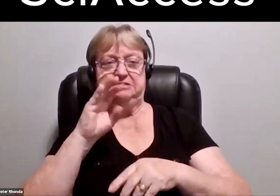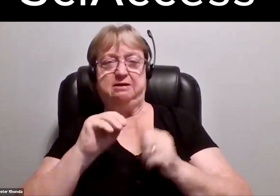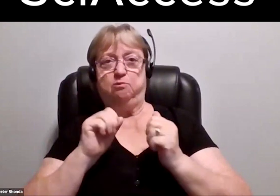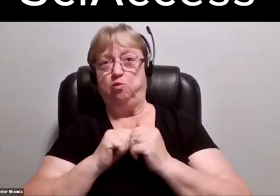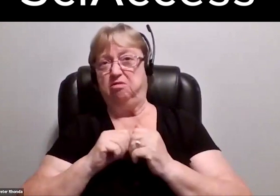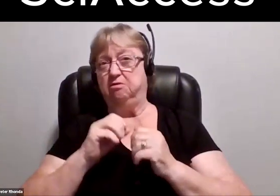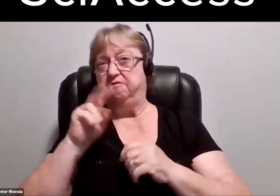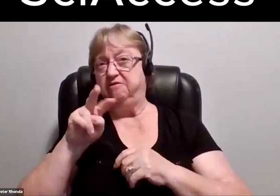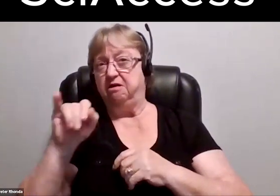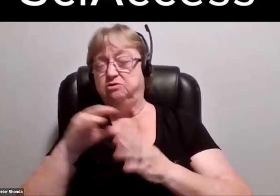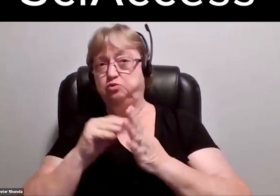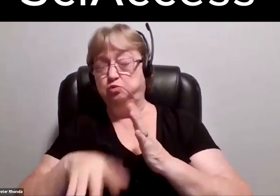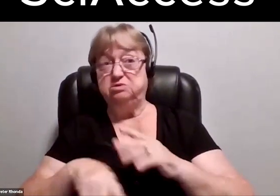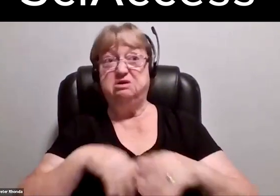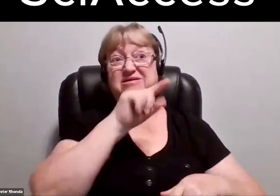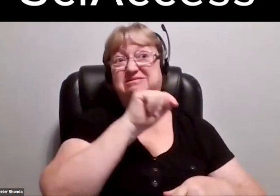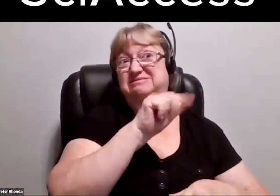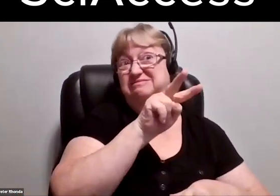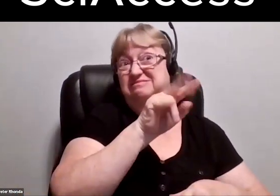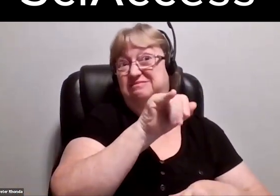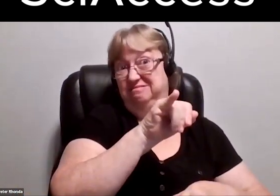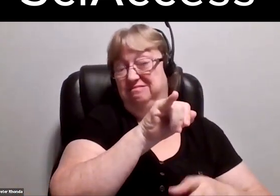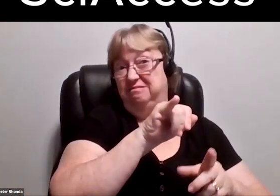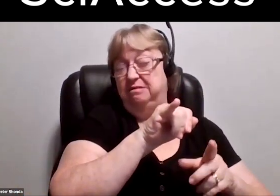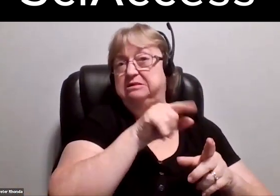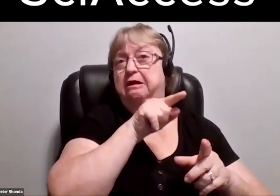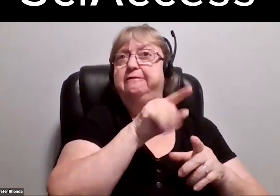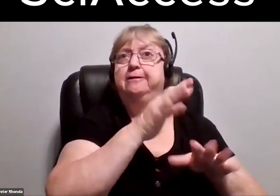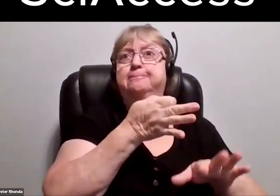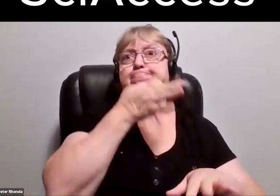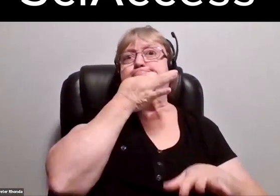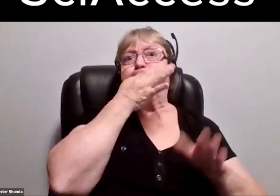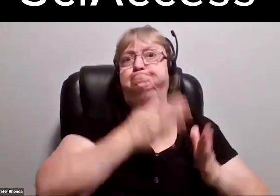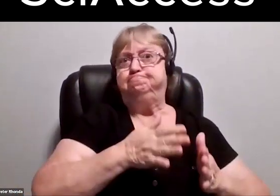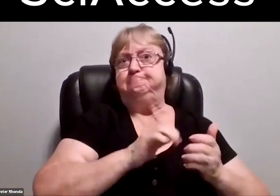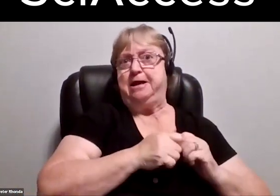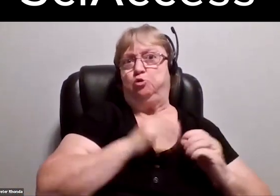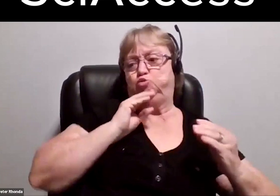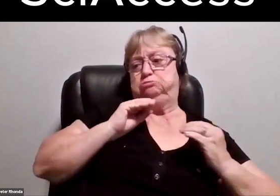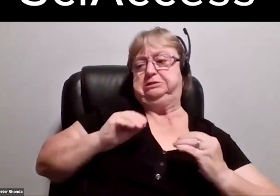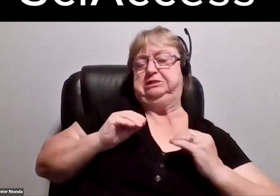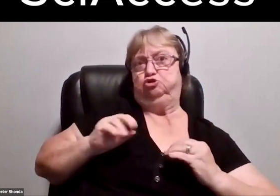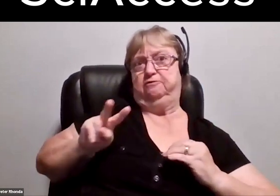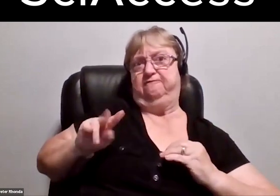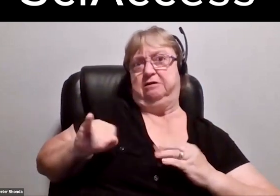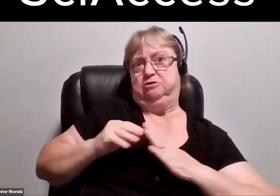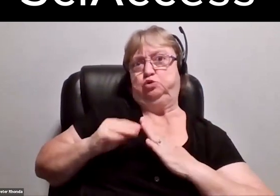The TVIs act as the experts in teaching students with VI, and then the high school STEM teachers,